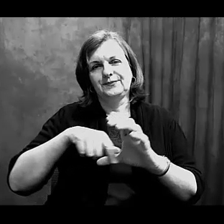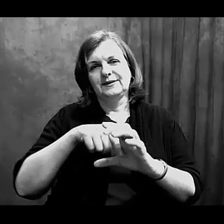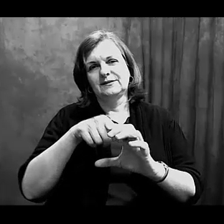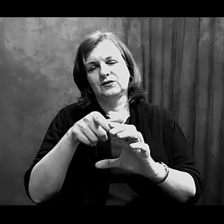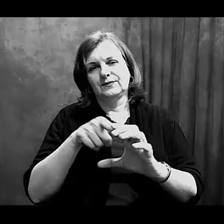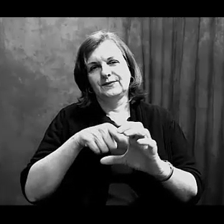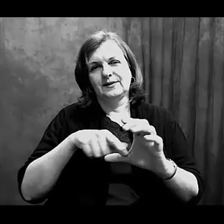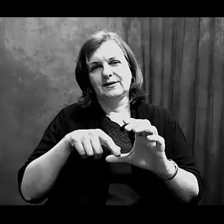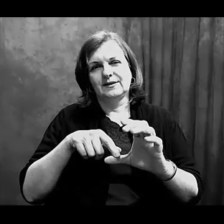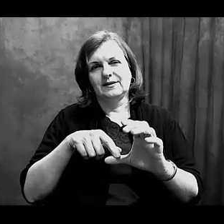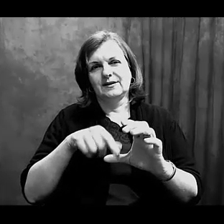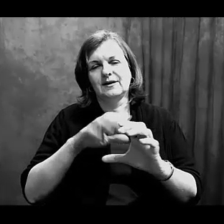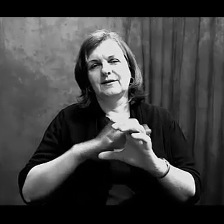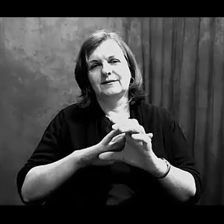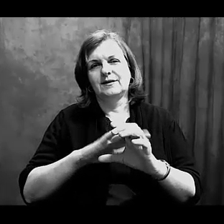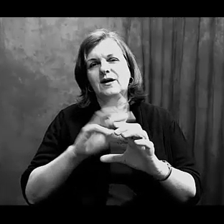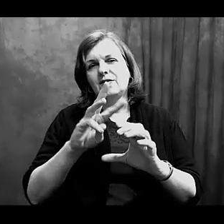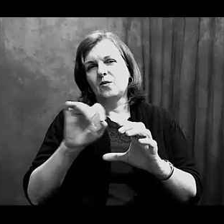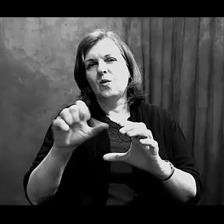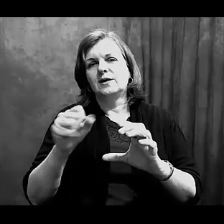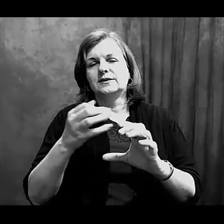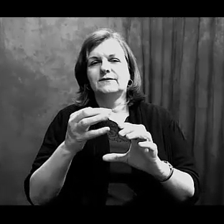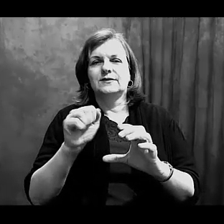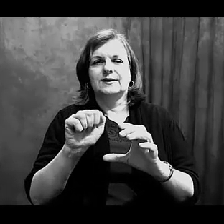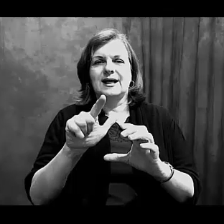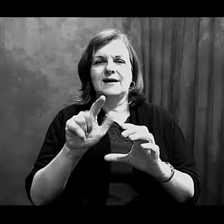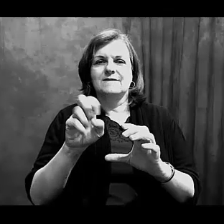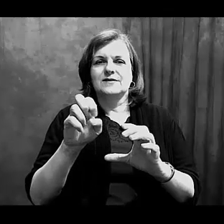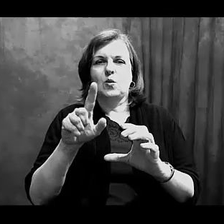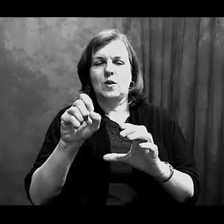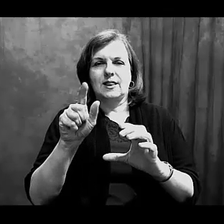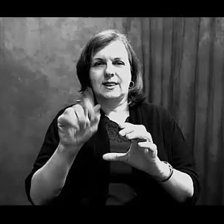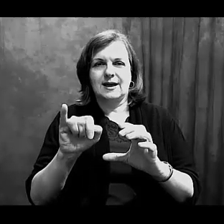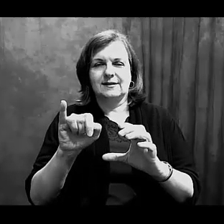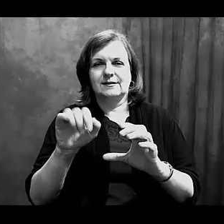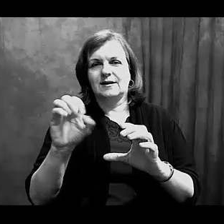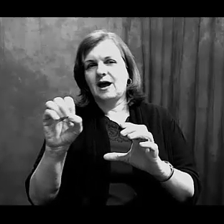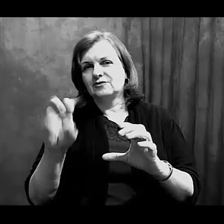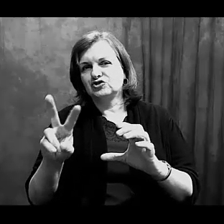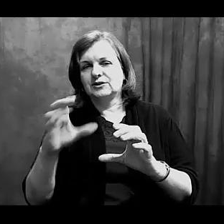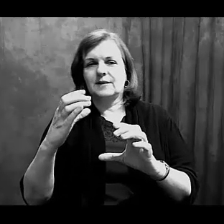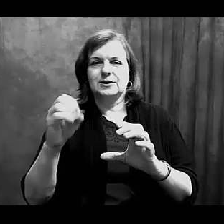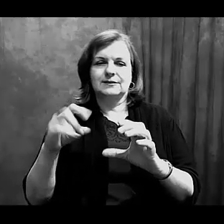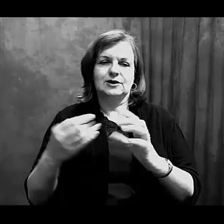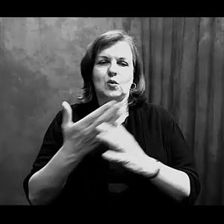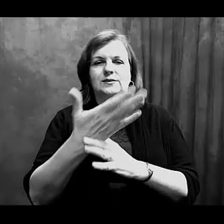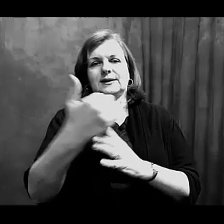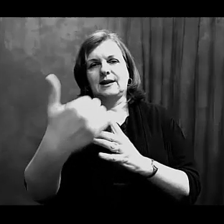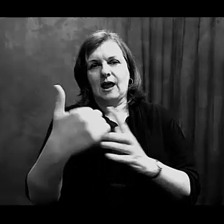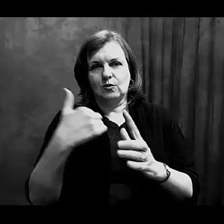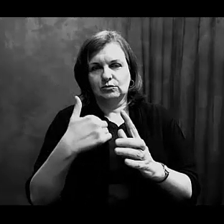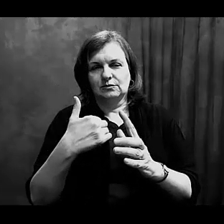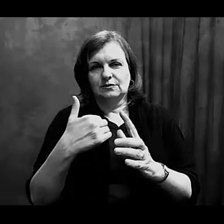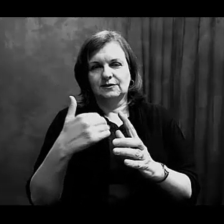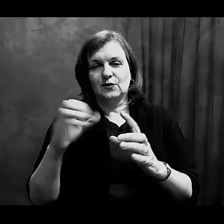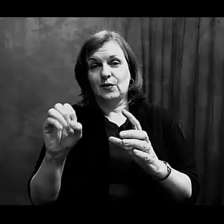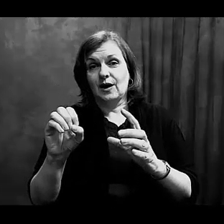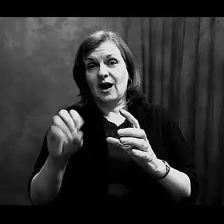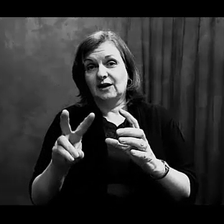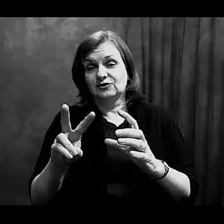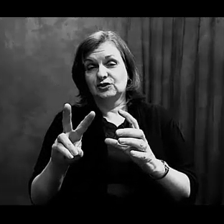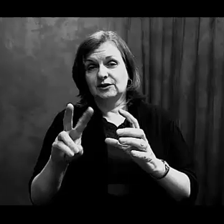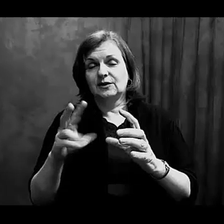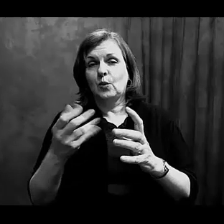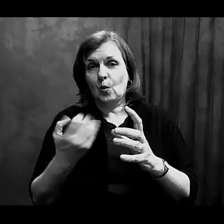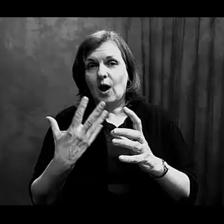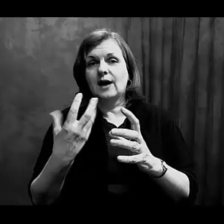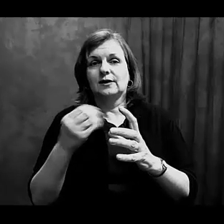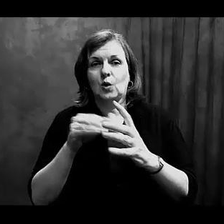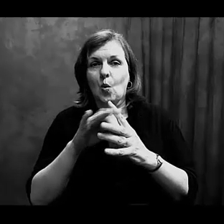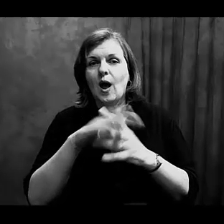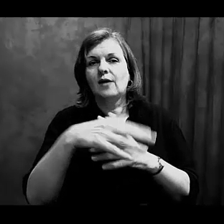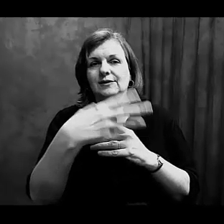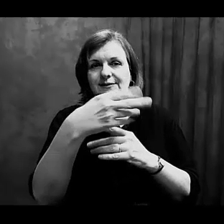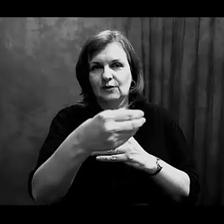of thealveoli exchanging oxygen and carbon dioxide so we want those oxygen molecules to diffuse in the blood we want the